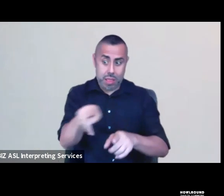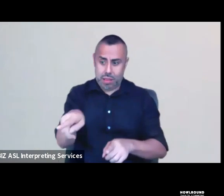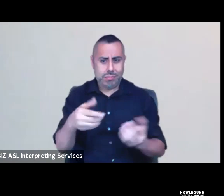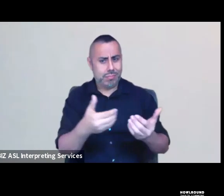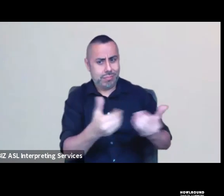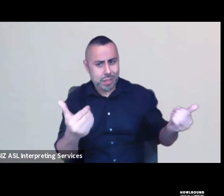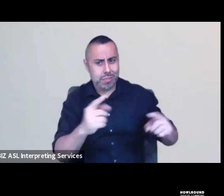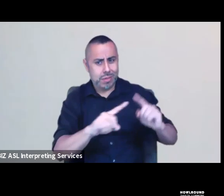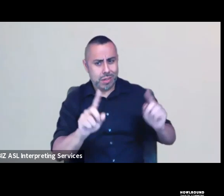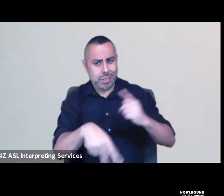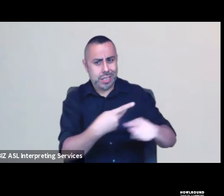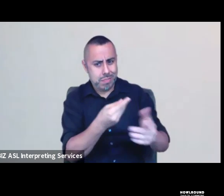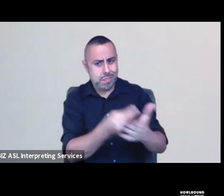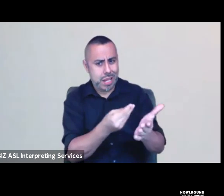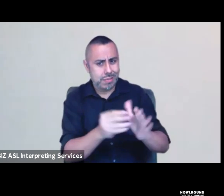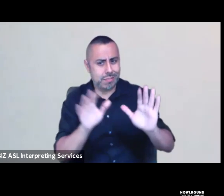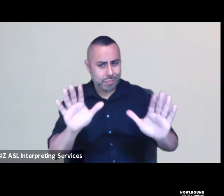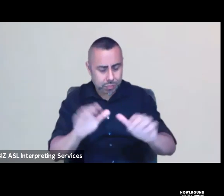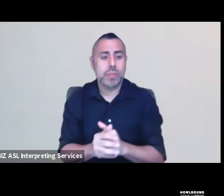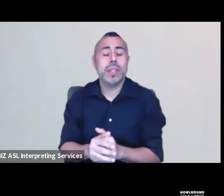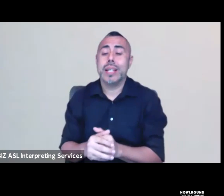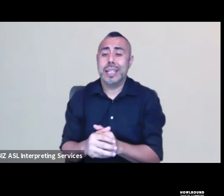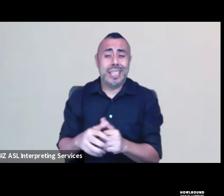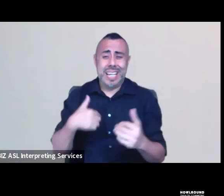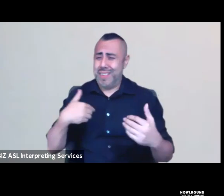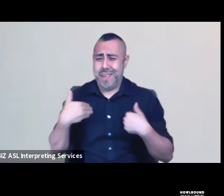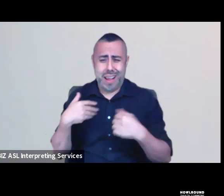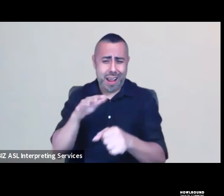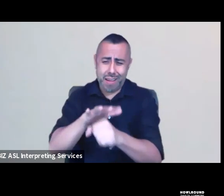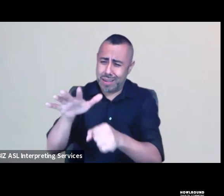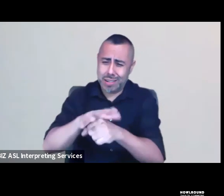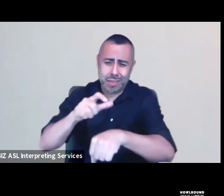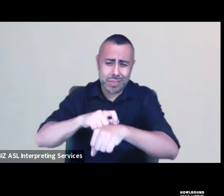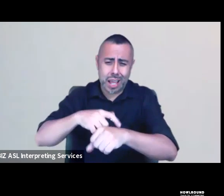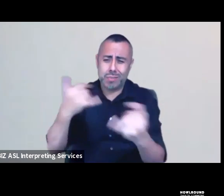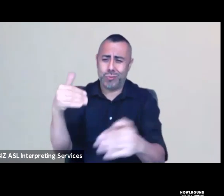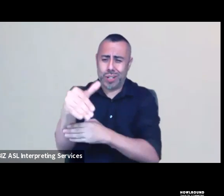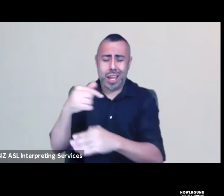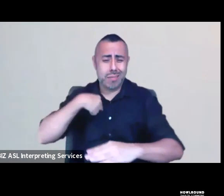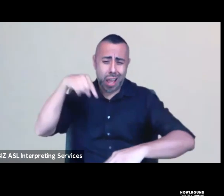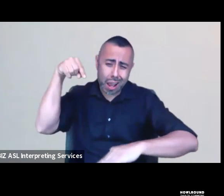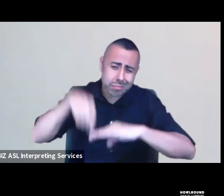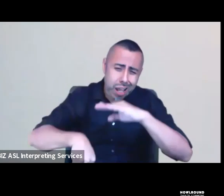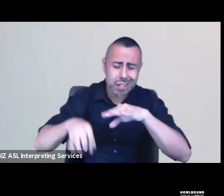into these details of self-employment tax practice and law, so I'm gonna encourage you